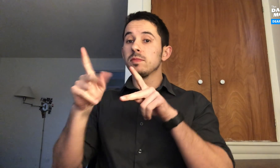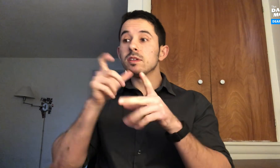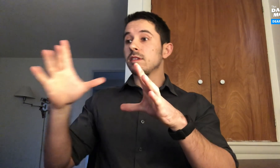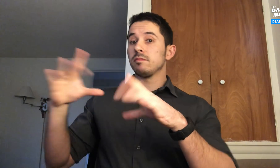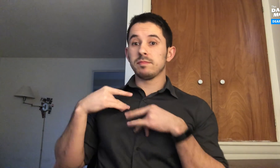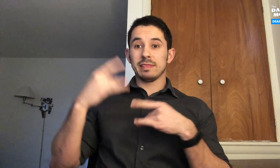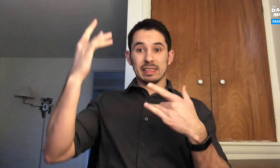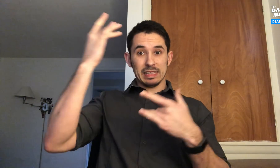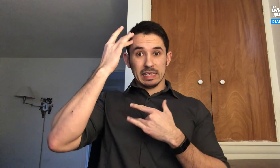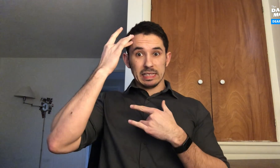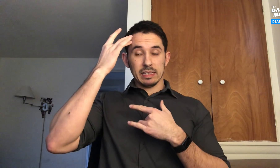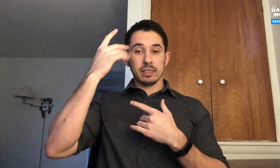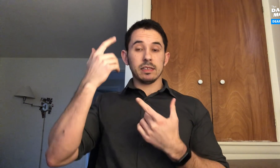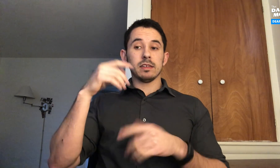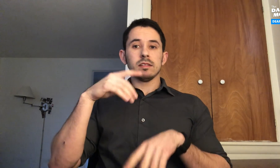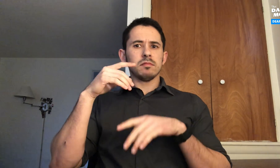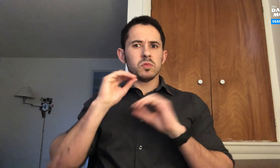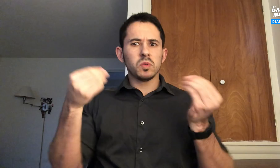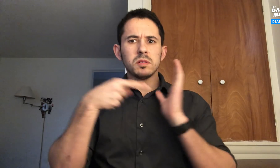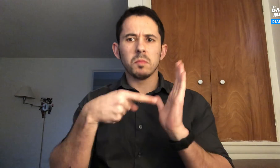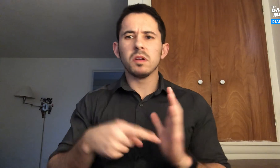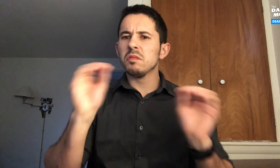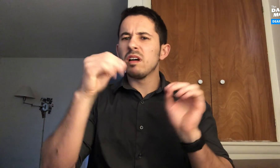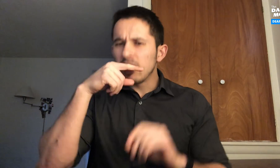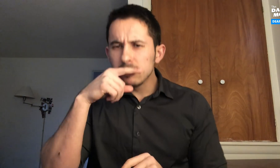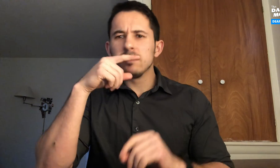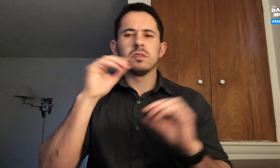People who get sick but show no symptoms like sneezing,